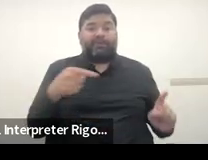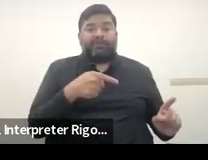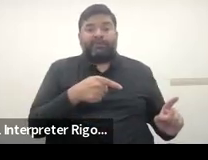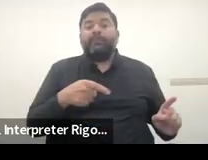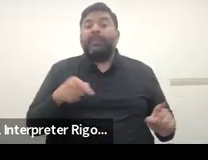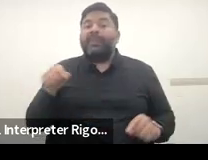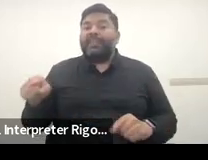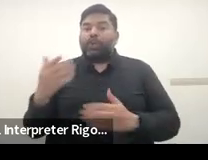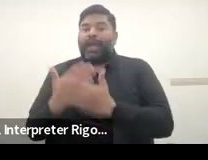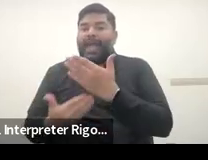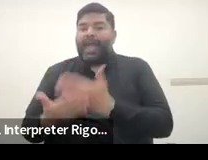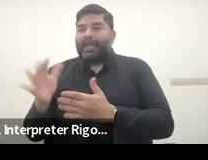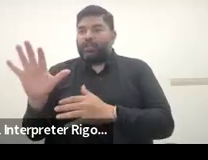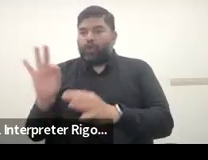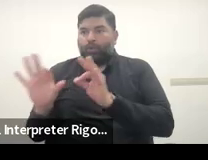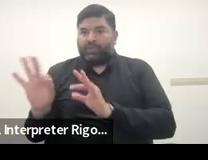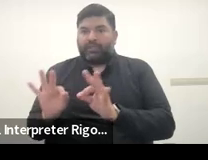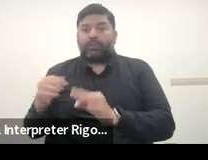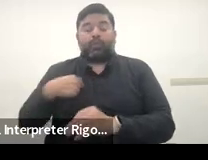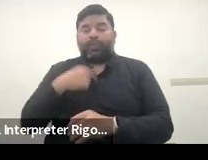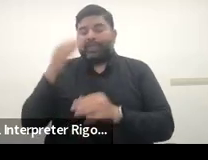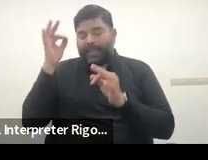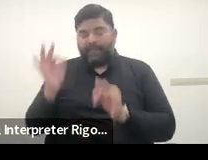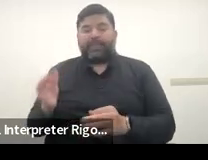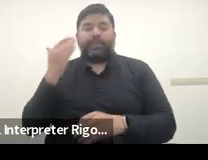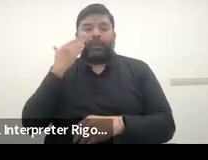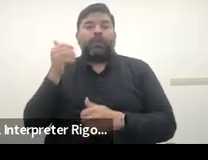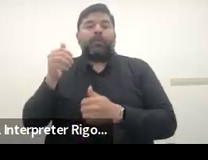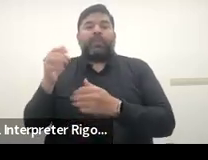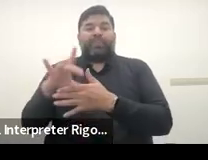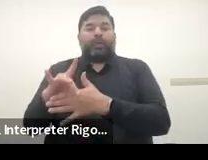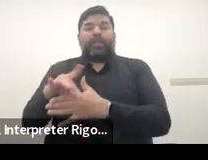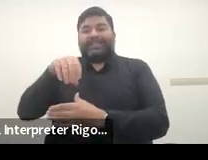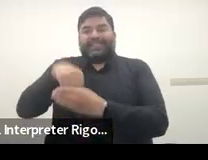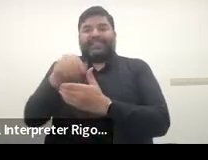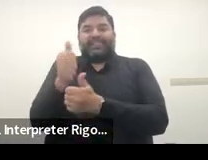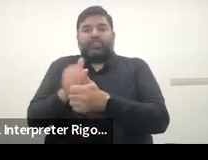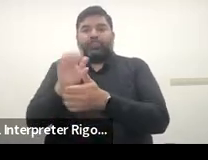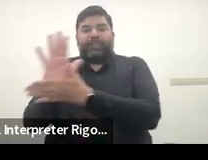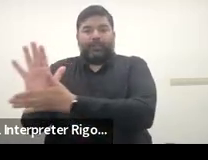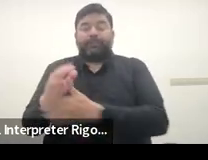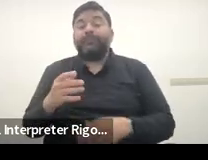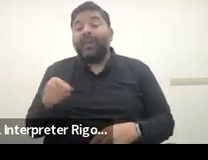curated so we absolutely know what the content is in each video, and a much smaller vocabulary,